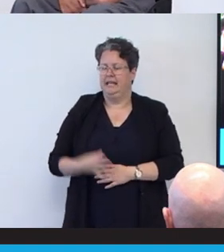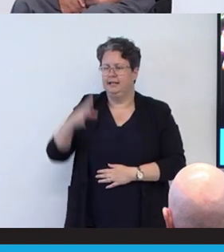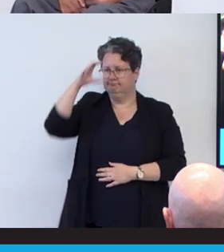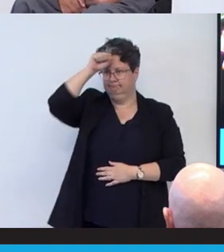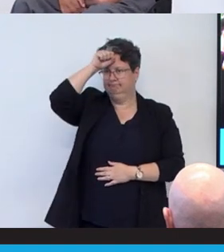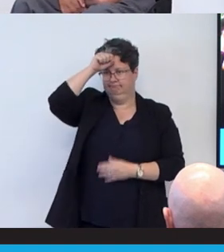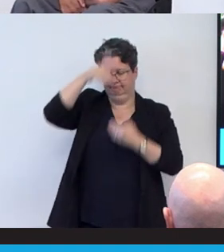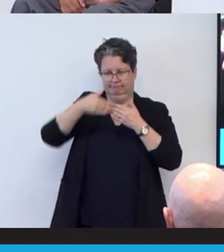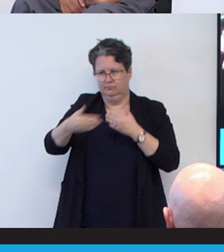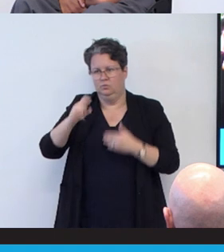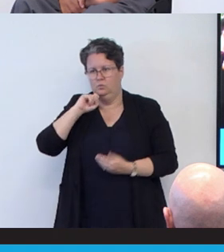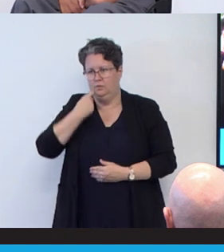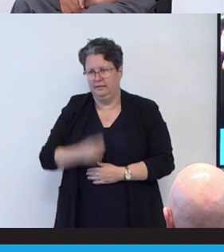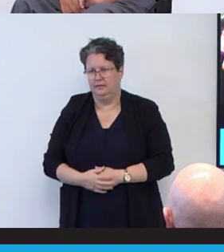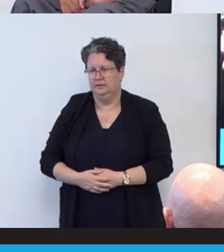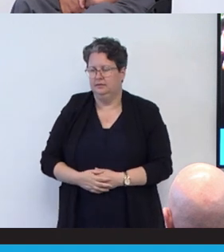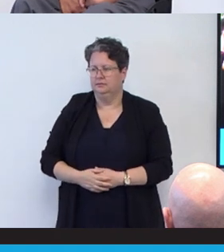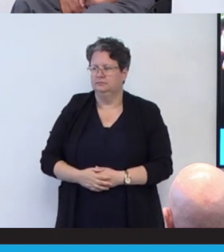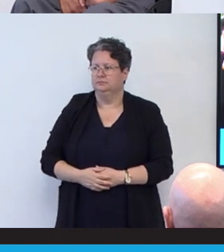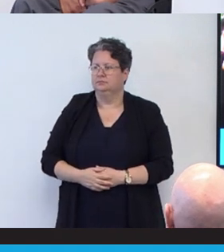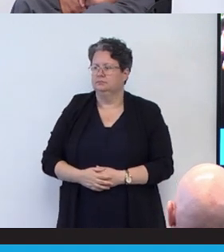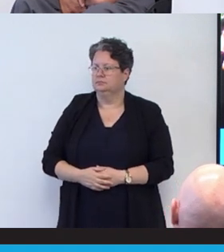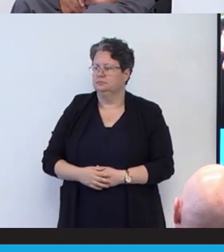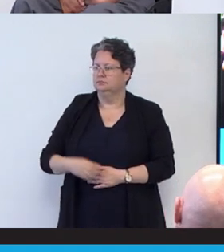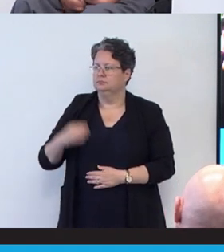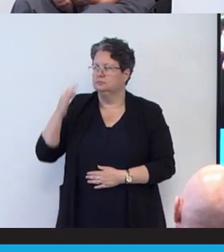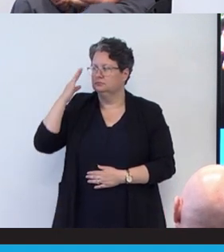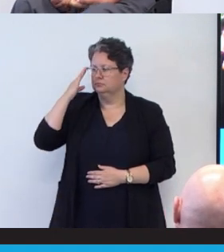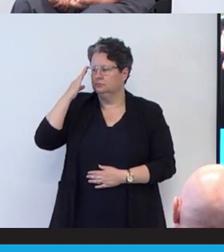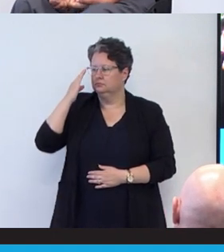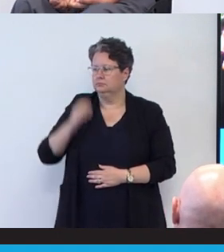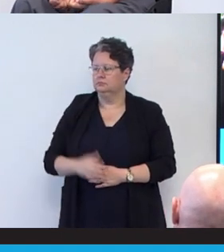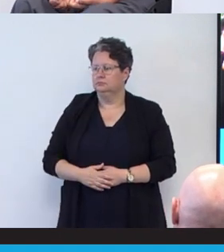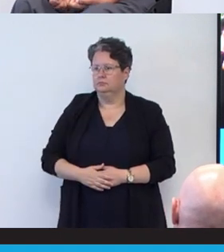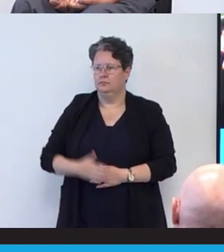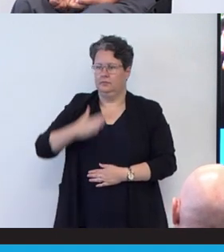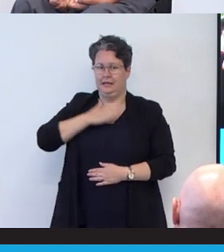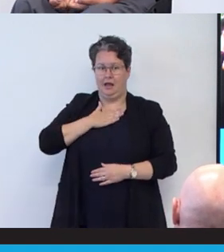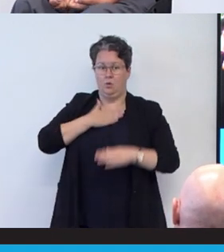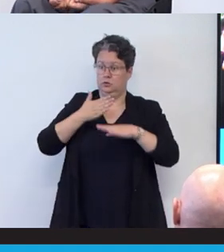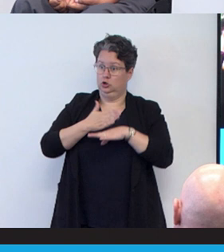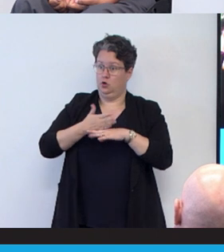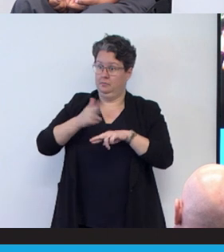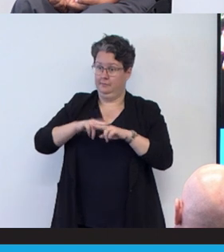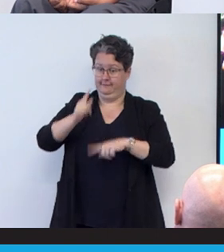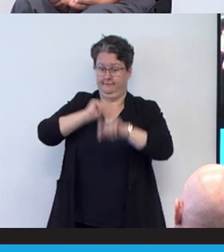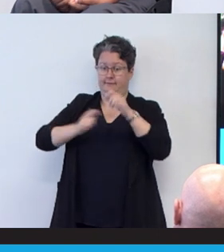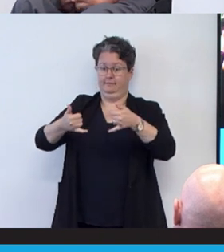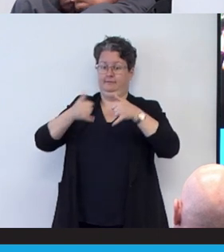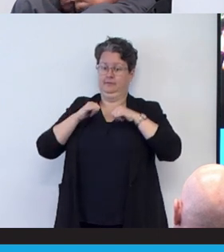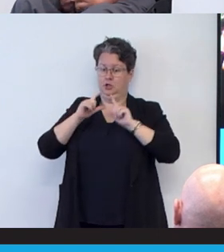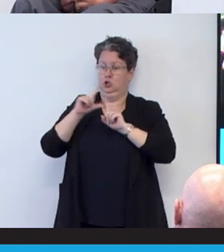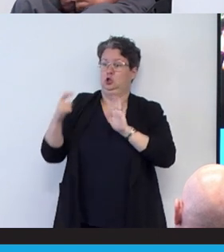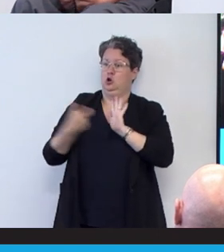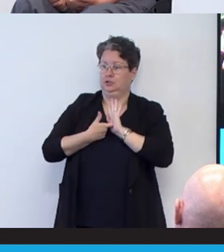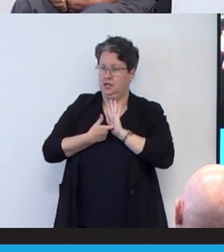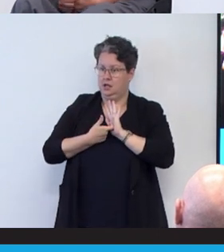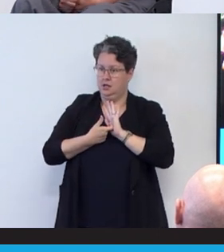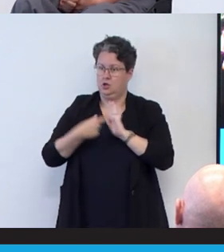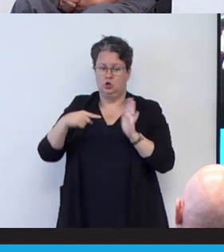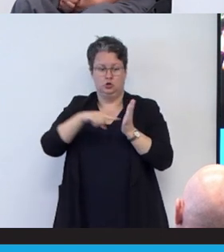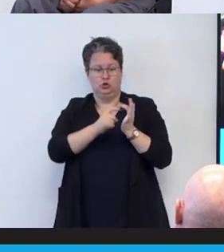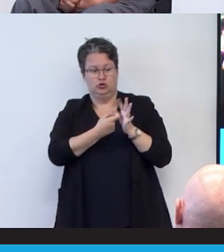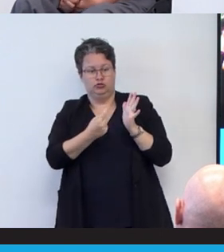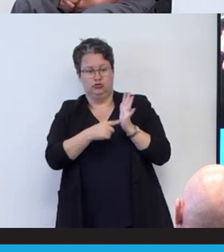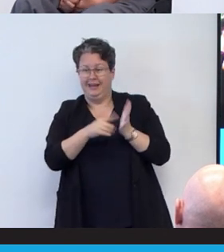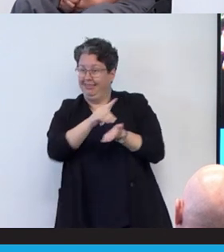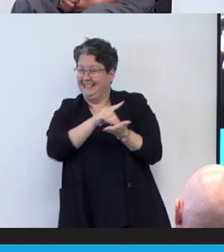time. It was that our job as a doctor is not to treat a disease that a person has.